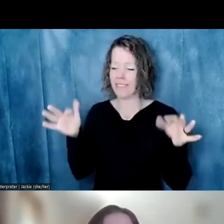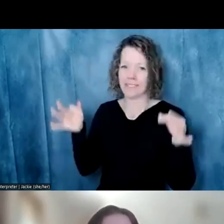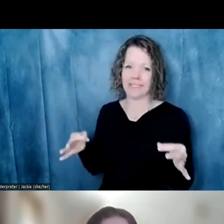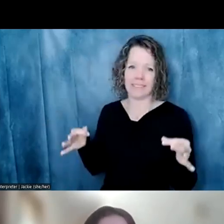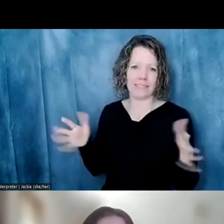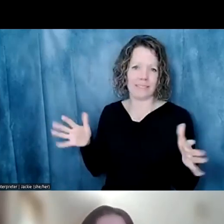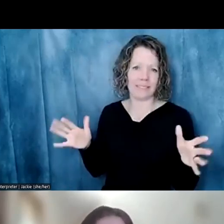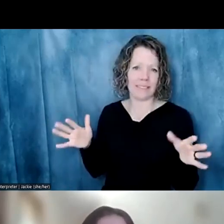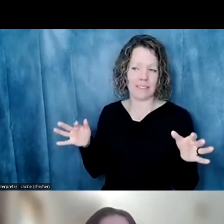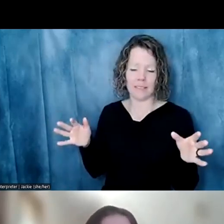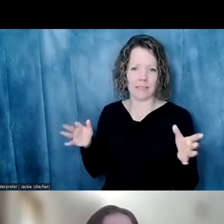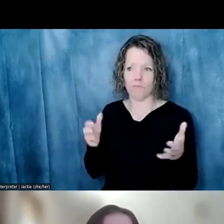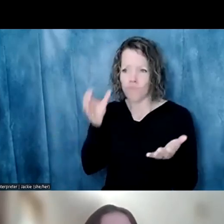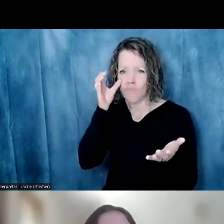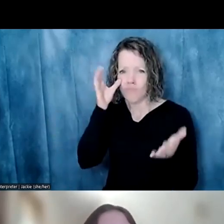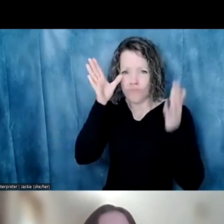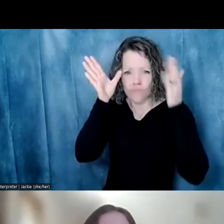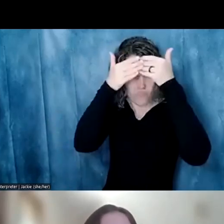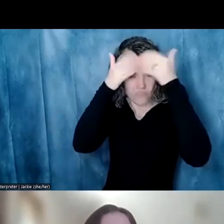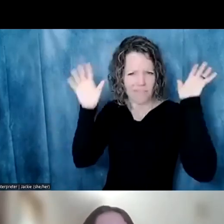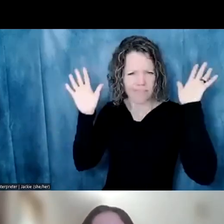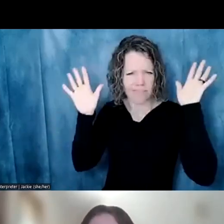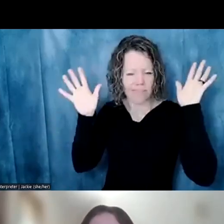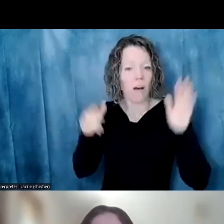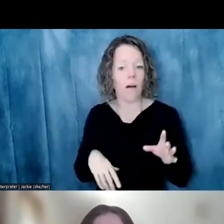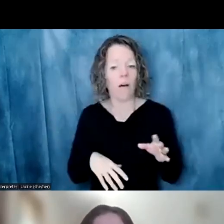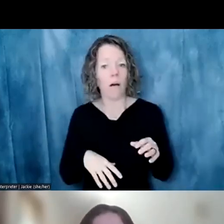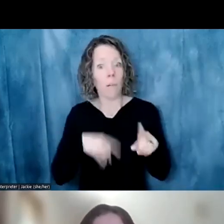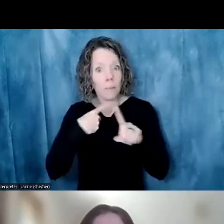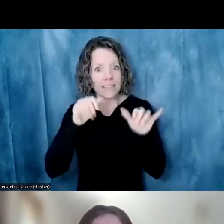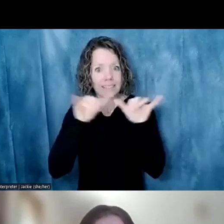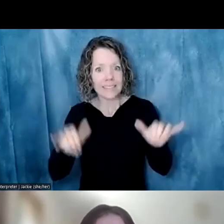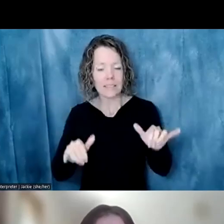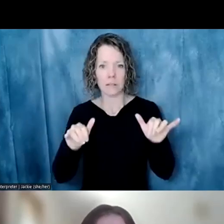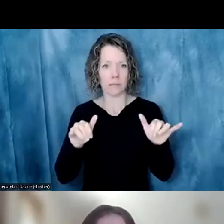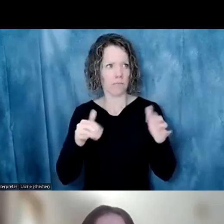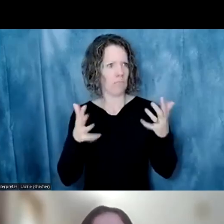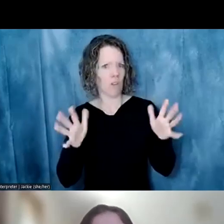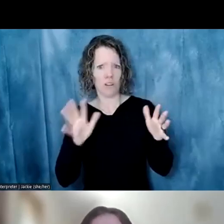and a long time in the system suggests about the quality of your social supports. And then